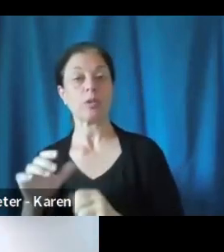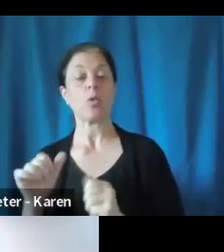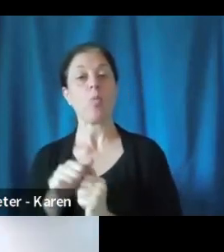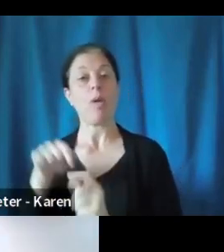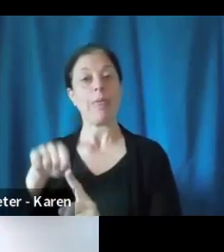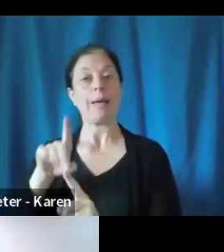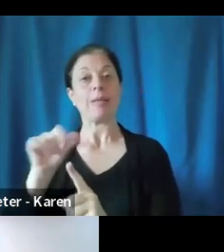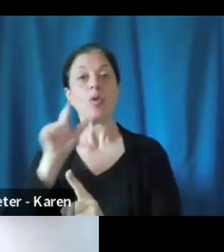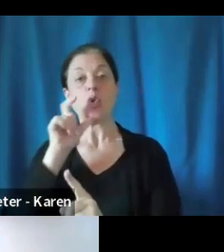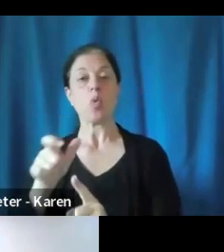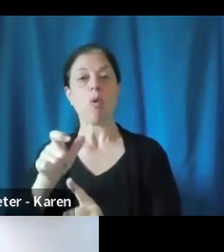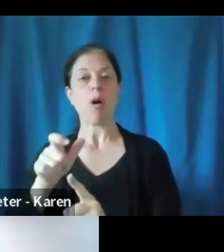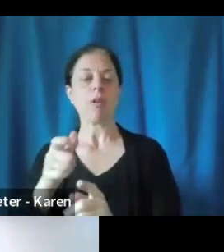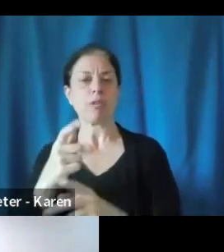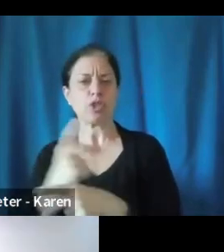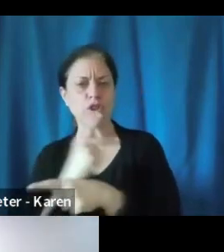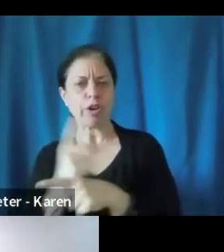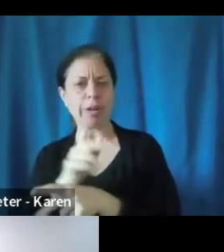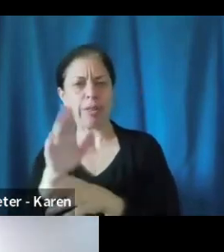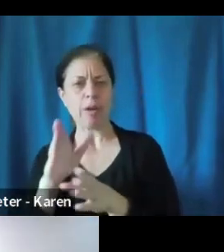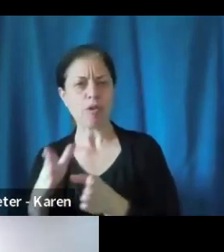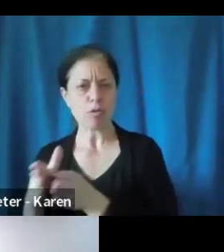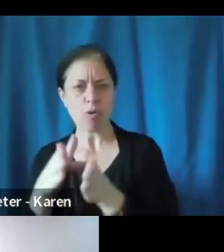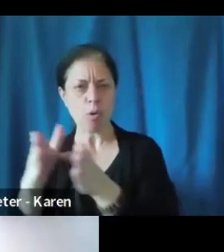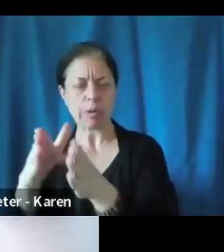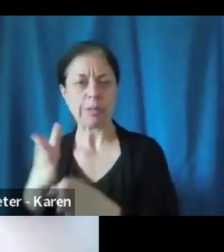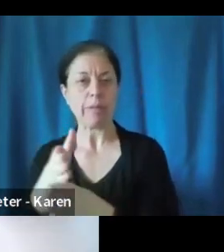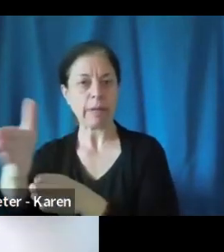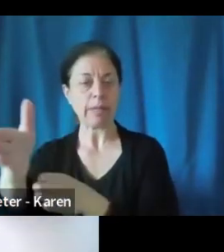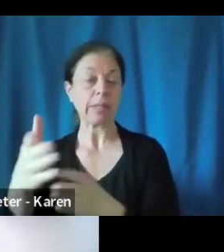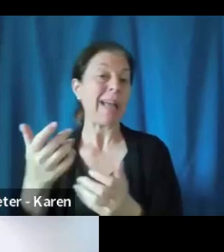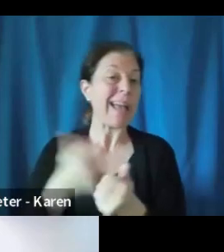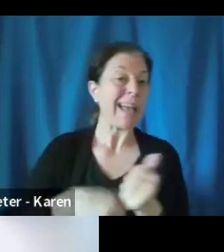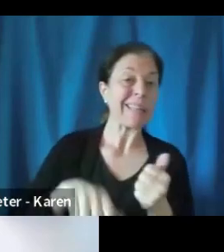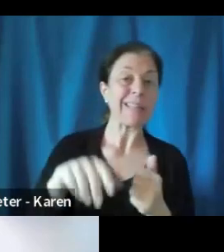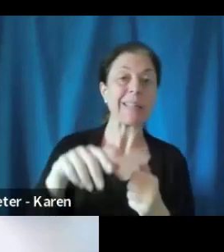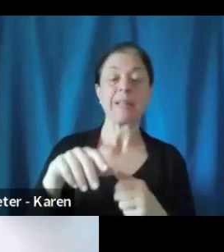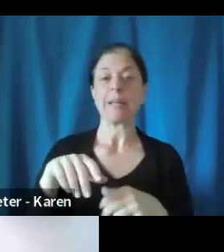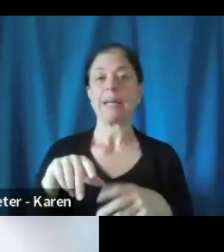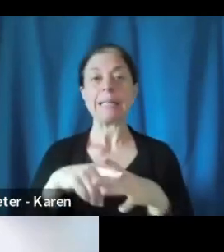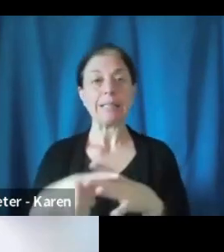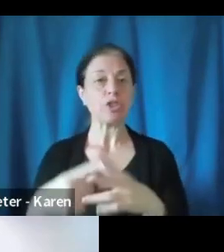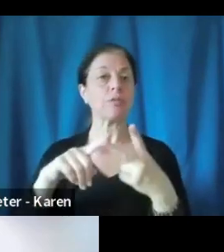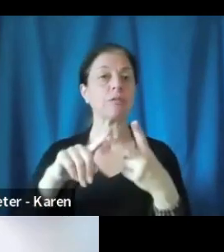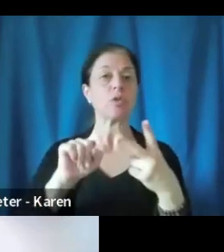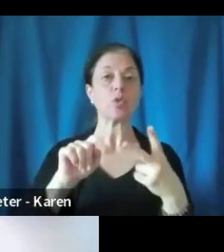would you give to new or aspiring librarians and librarian workers with disabilities who are charting their